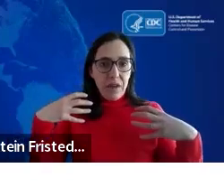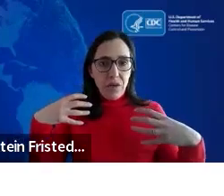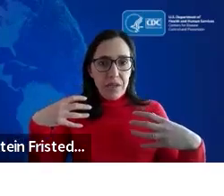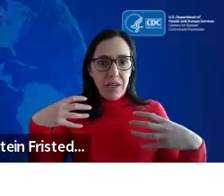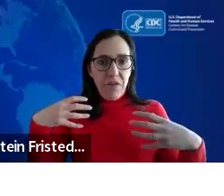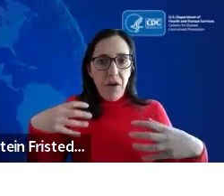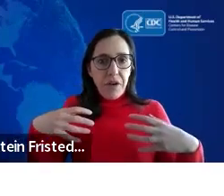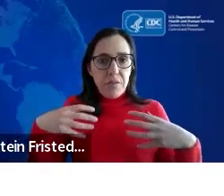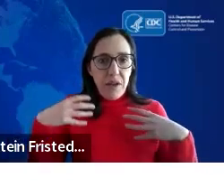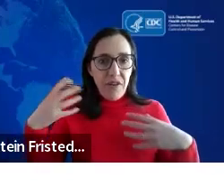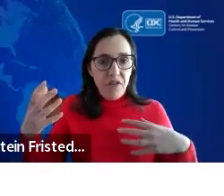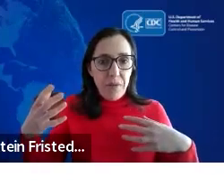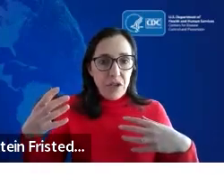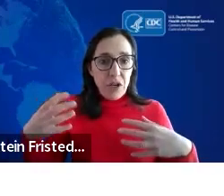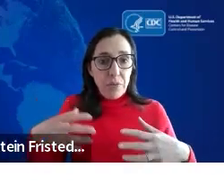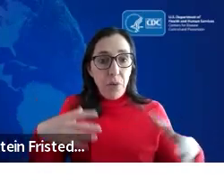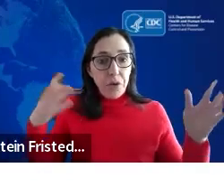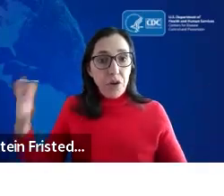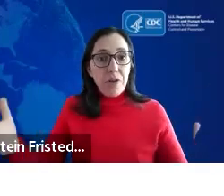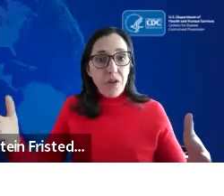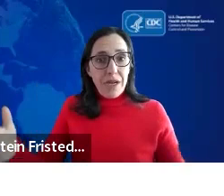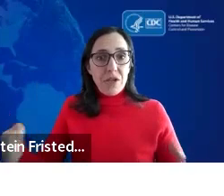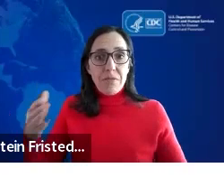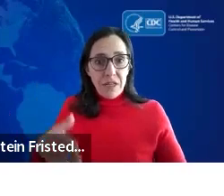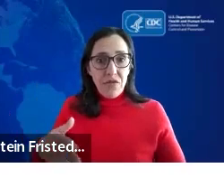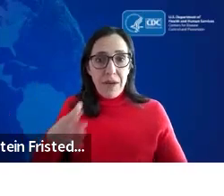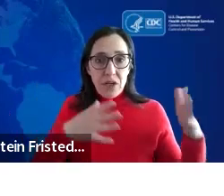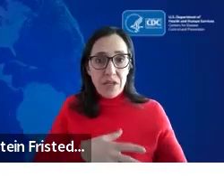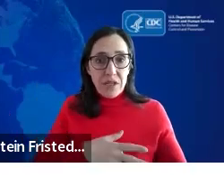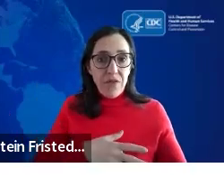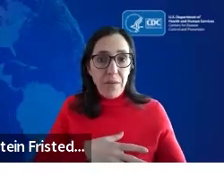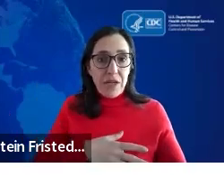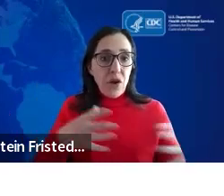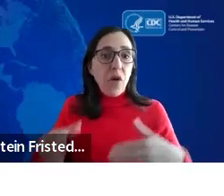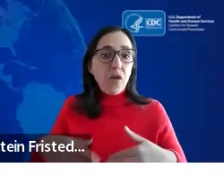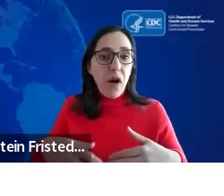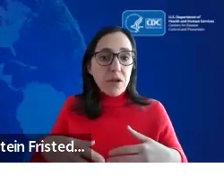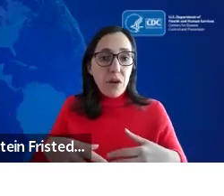with increasing volumes of information, both good information, misinformation, disinformation overall.